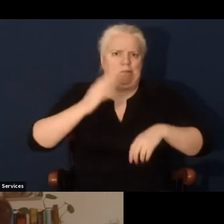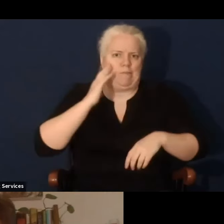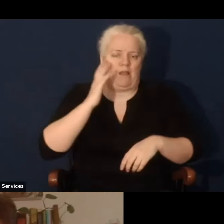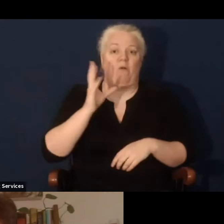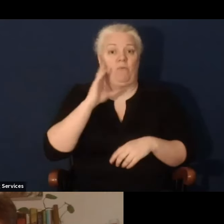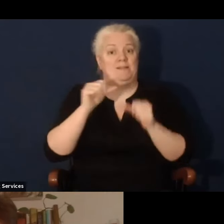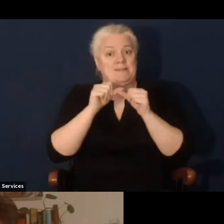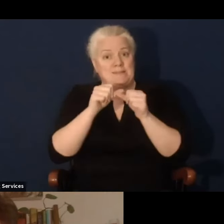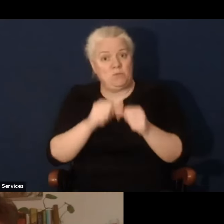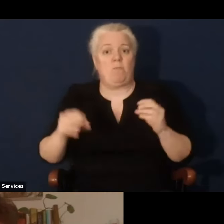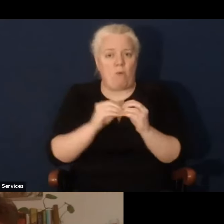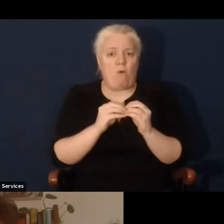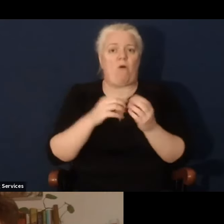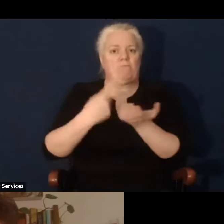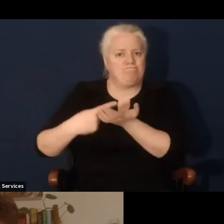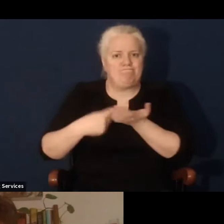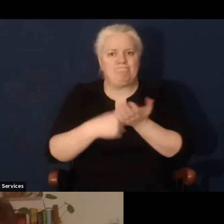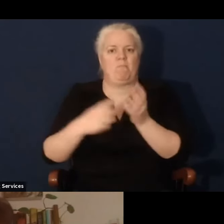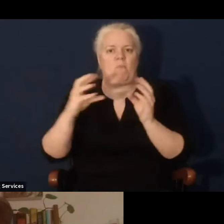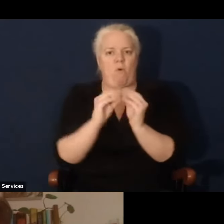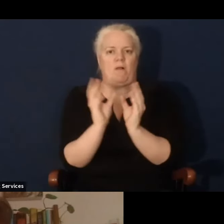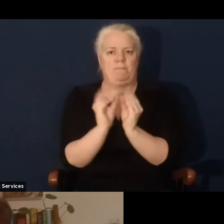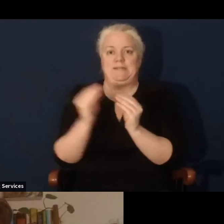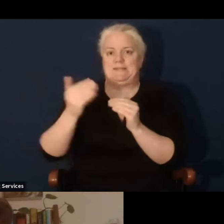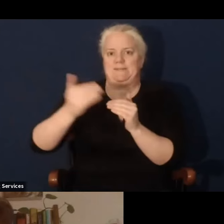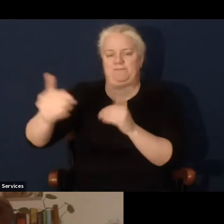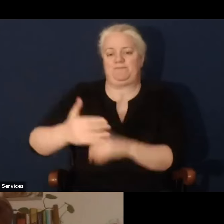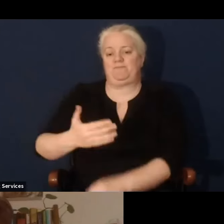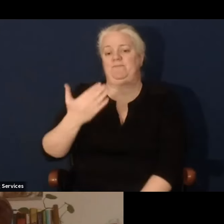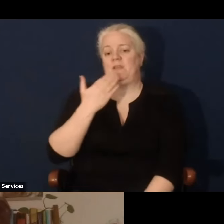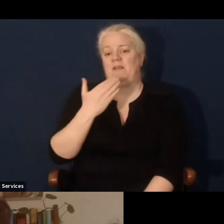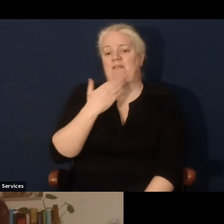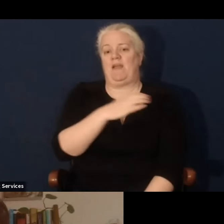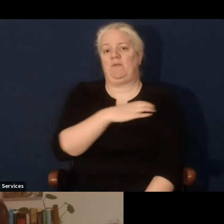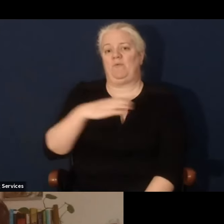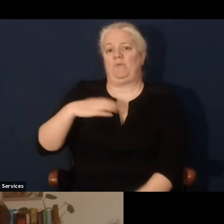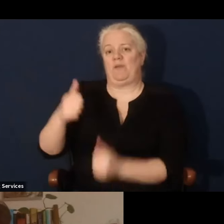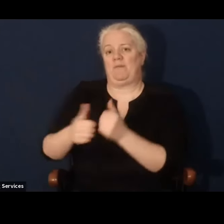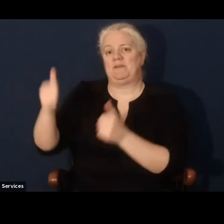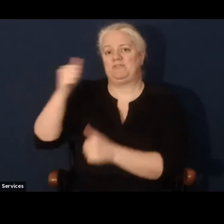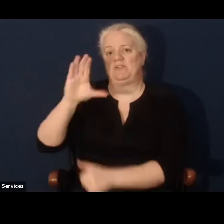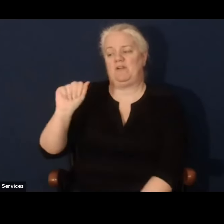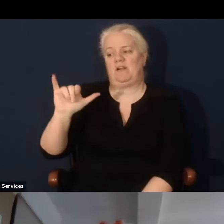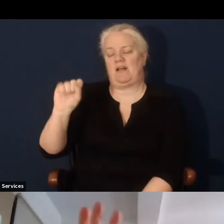So stay tuned. Stay connected with us. We really appreciate your time today and your patience as we sorted through some technical issues. But thank you for your advocacy, for your questions and for your involvement and we hope to continue to have events and conversations like this again soon. Commissioner Calise, Dr. Ige thank you for your time today and a huge thank you to LC Interpreting Services and total Caption for making this an accessible conversation.